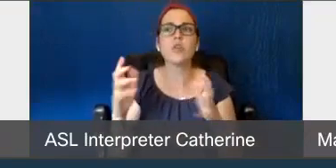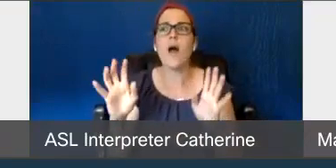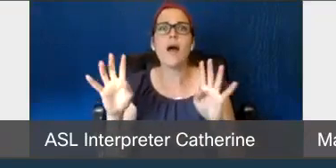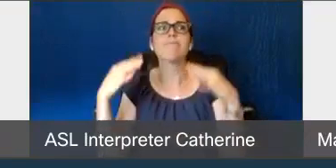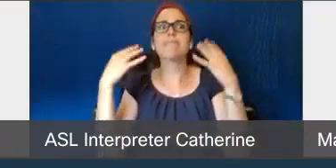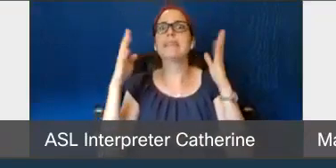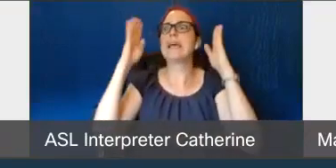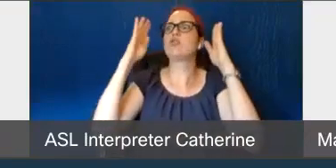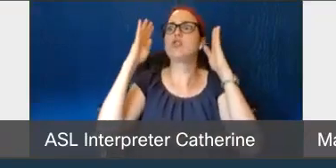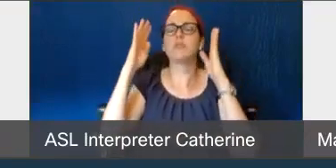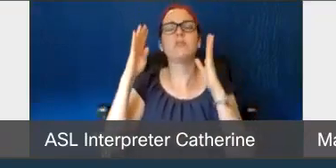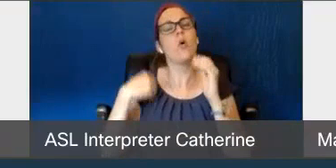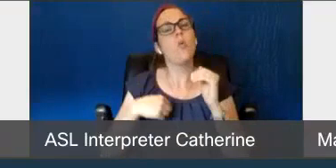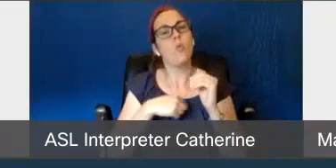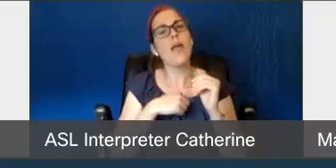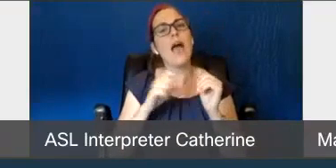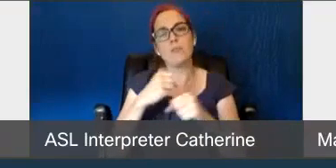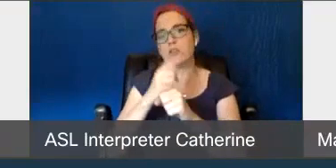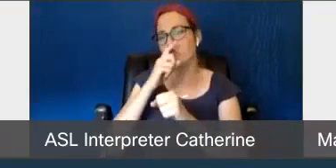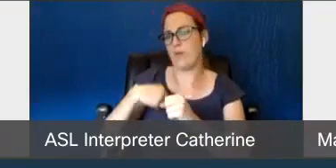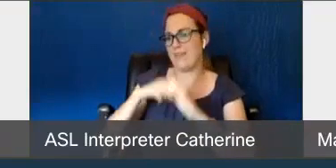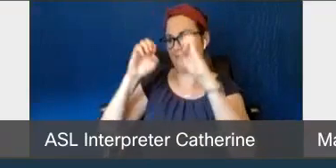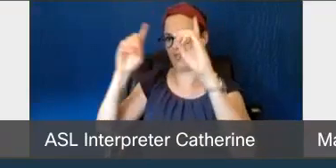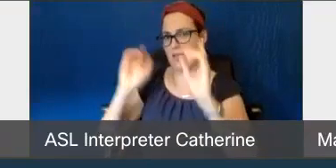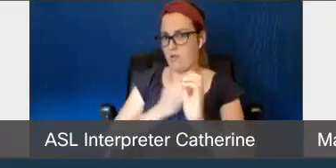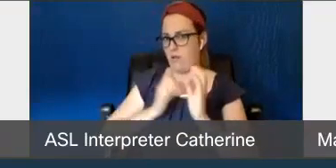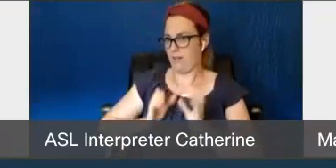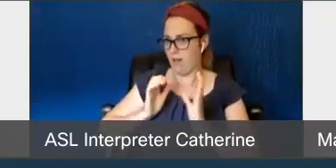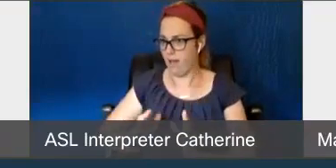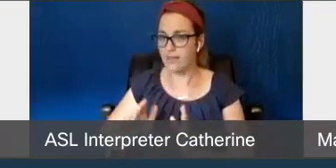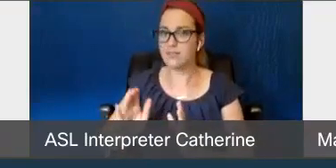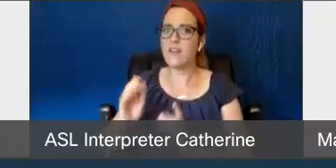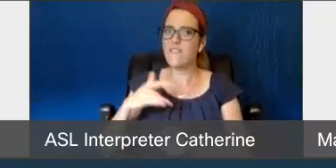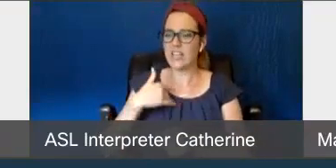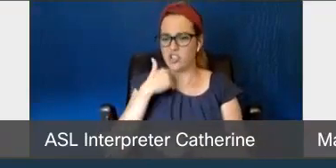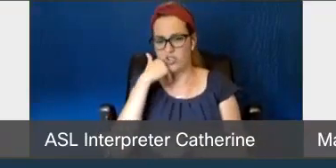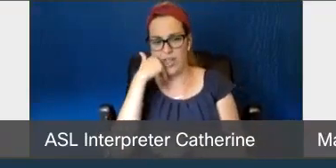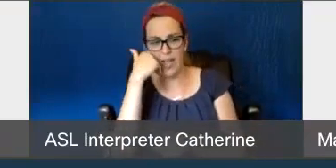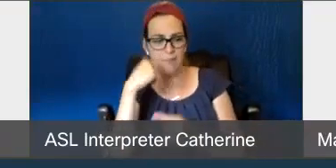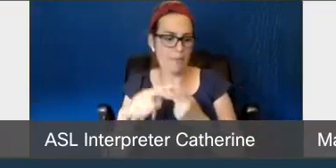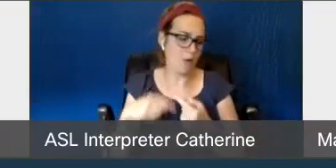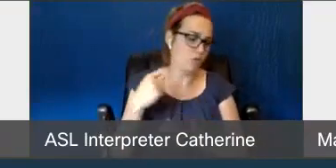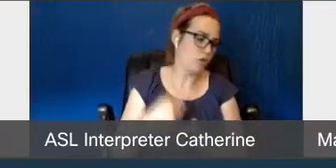sure we educate our clients and to break down the shame and stigma of treatment and recovery because asking for help